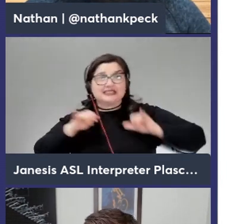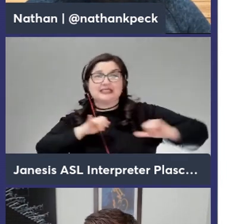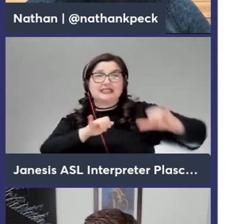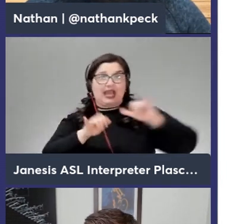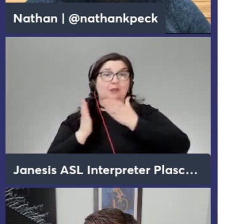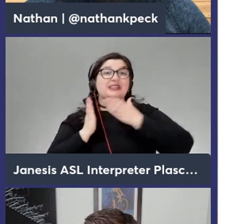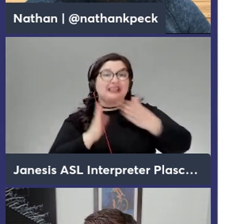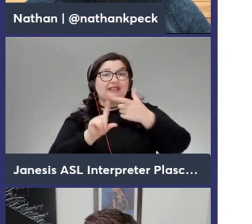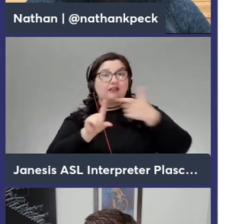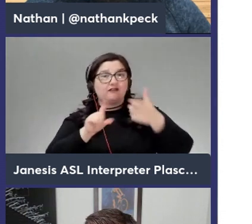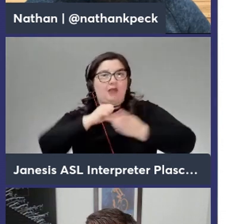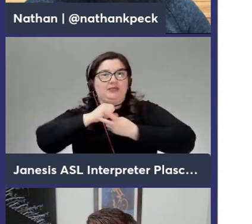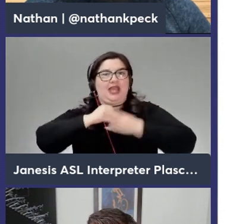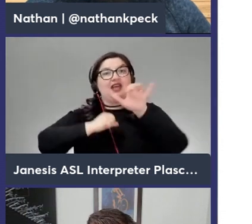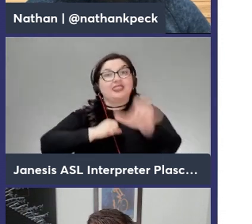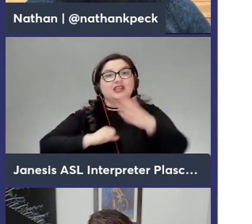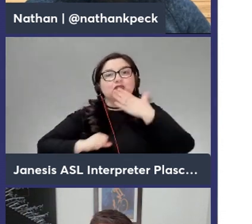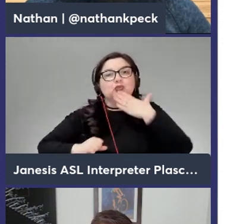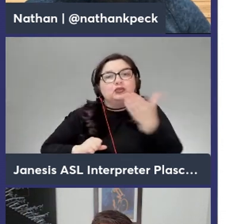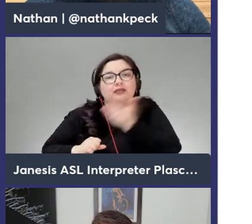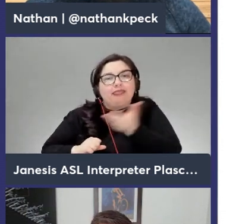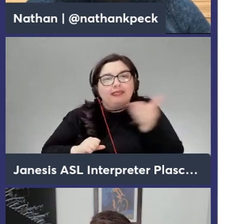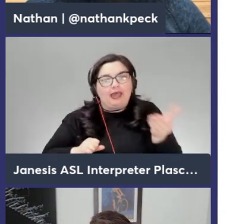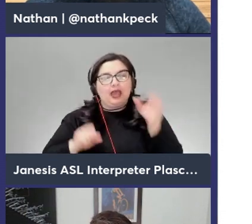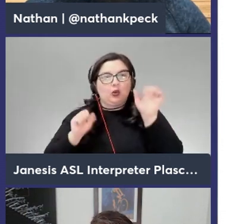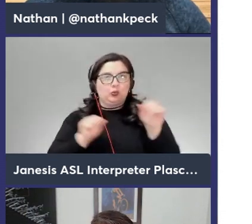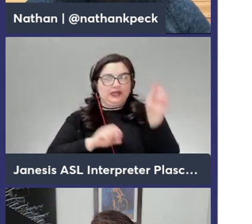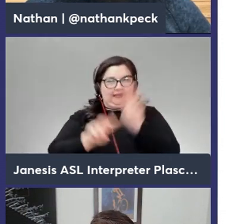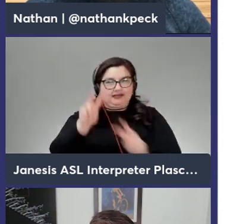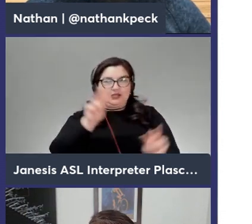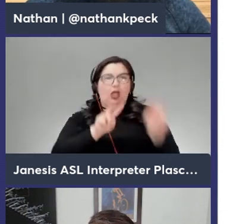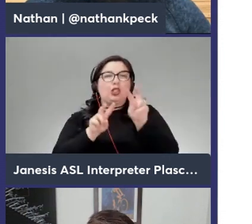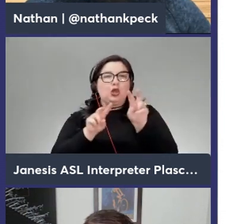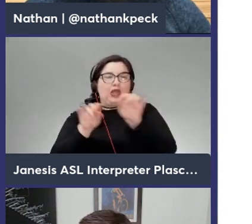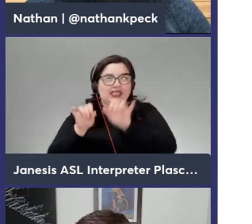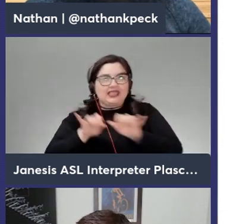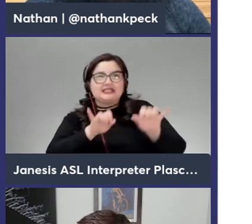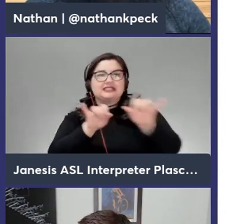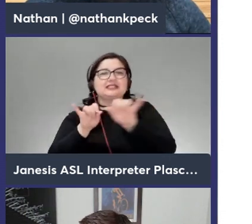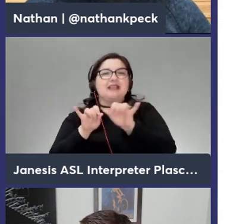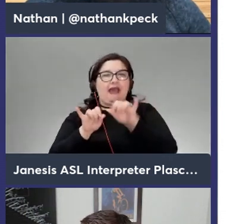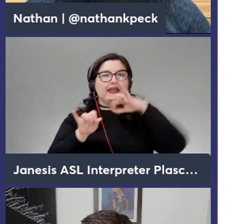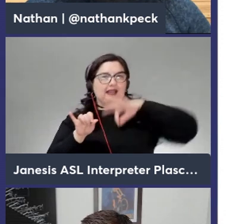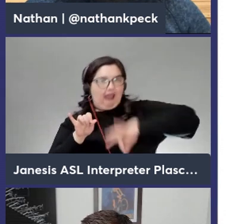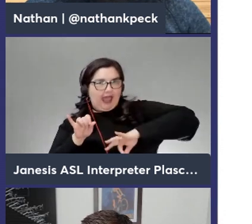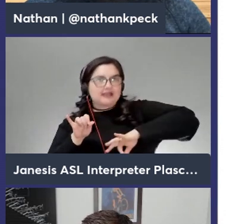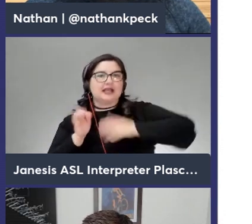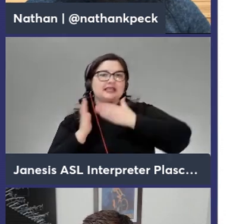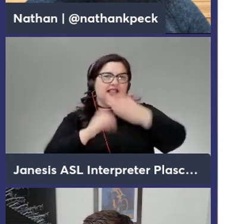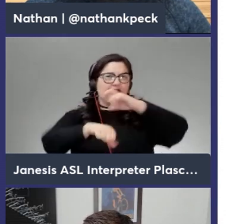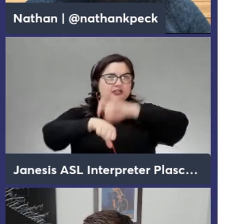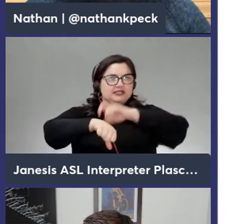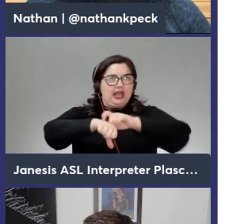And that's a good thing. And we can take a look at the static asset delivery times first, right? So we can see that this image file